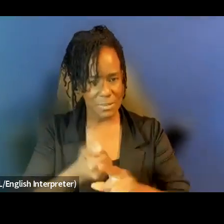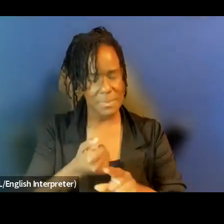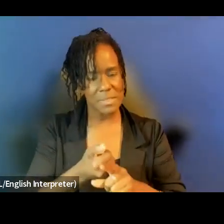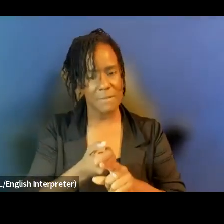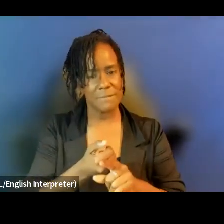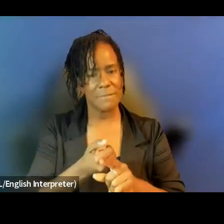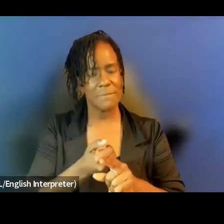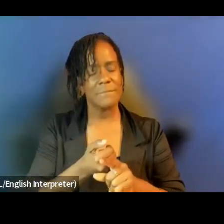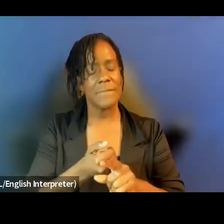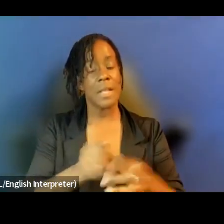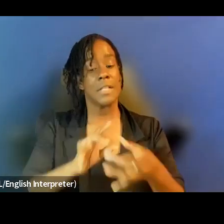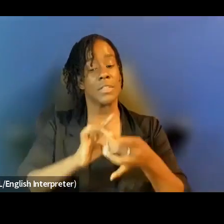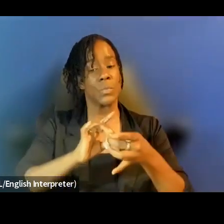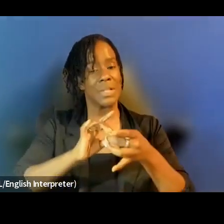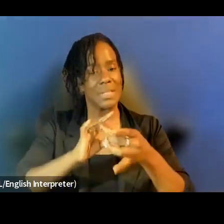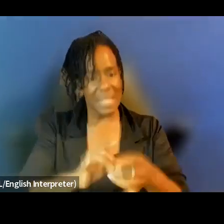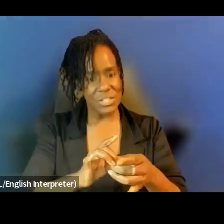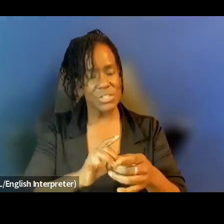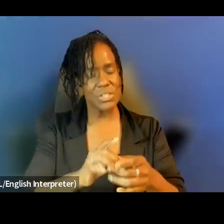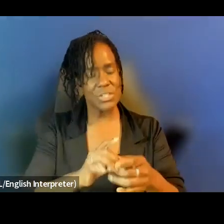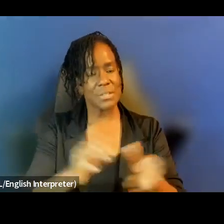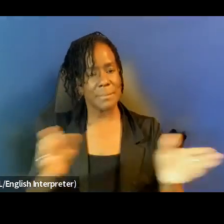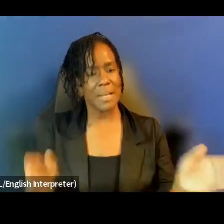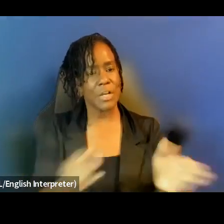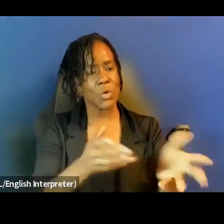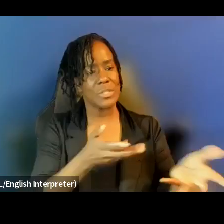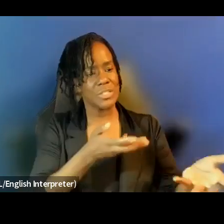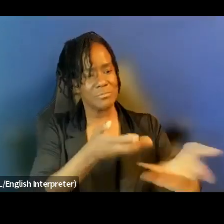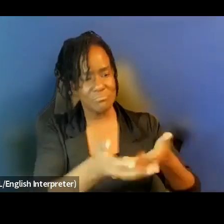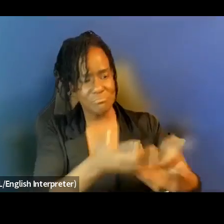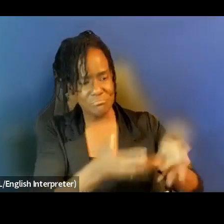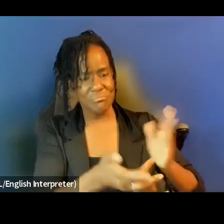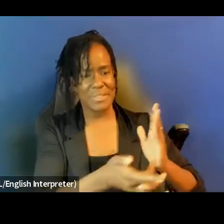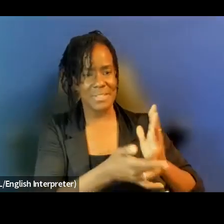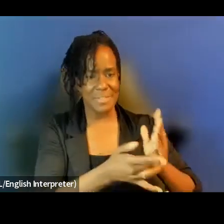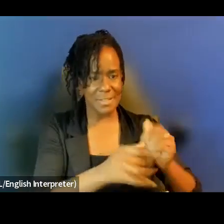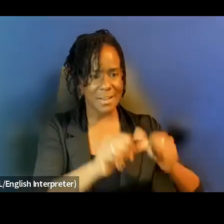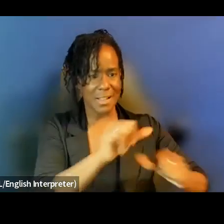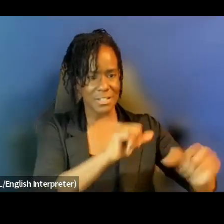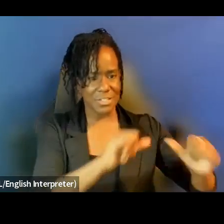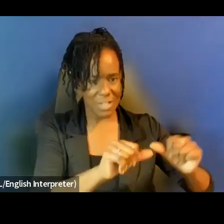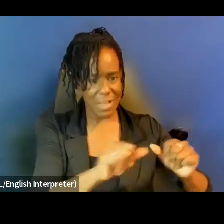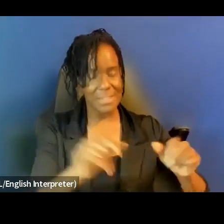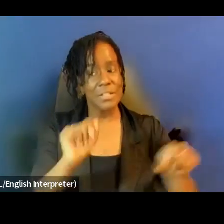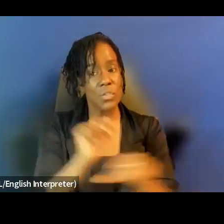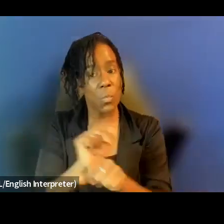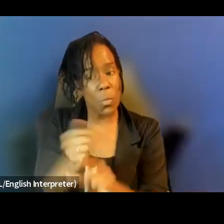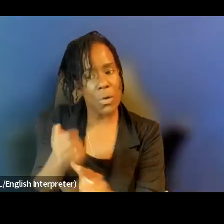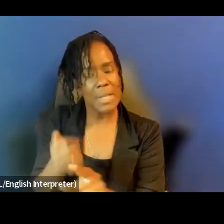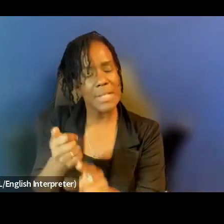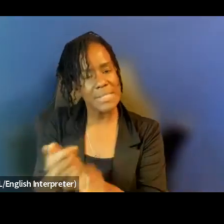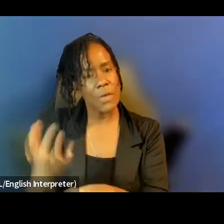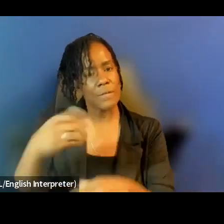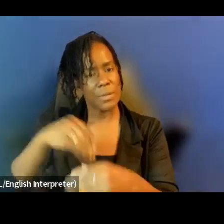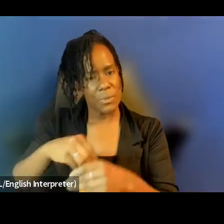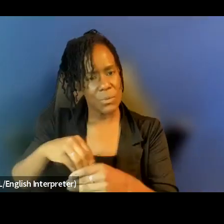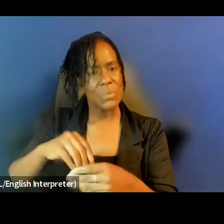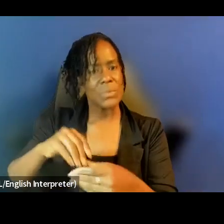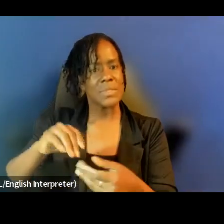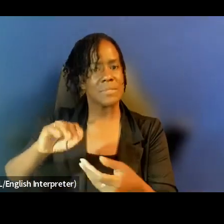communities in urban communities and more inner city communities. For me, the work has really been